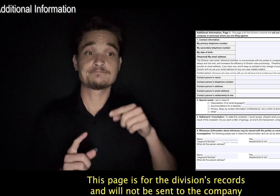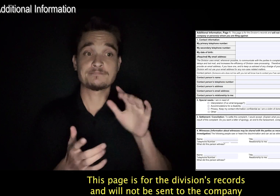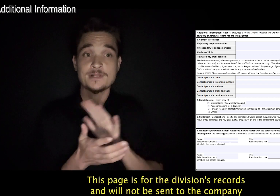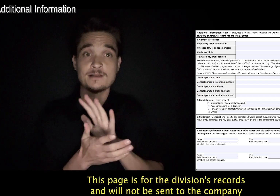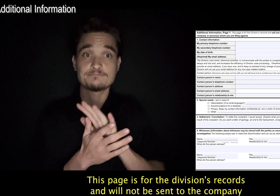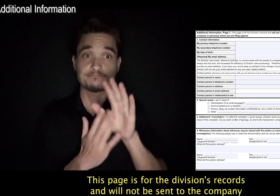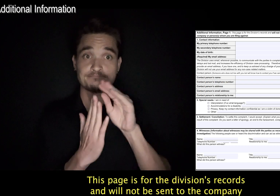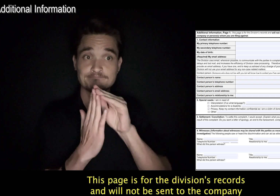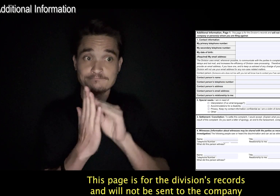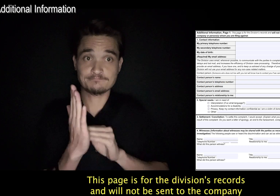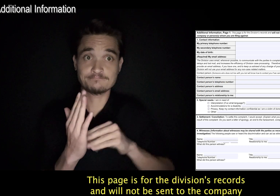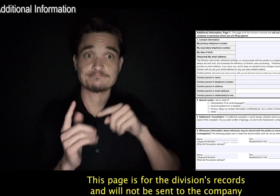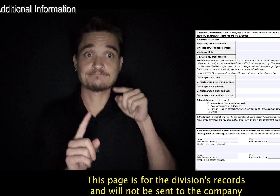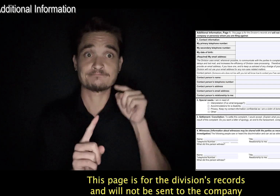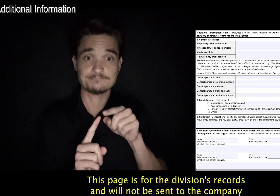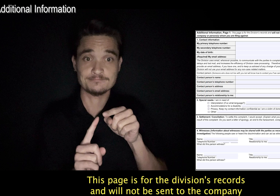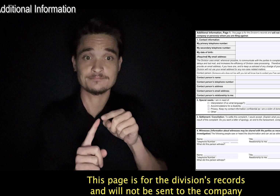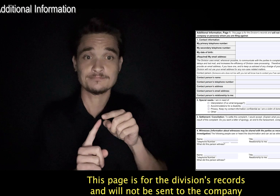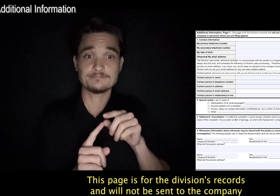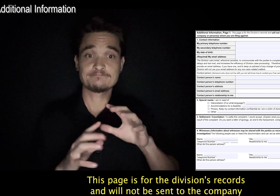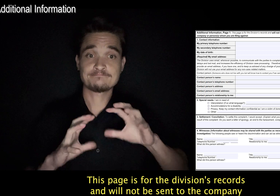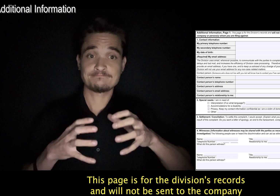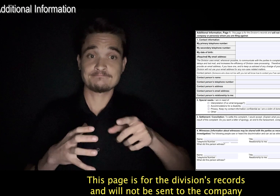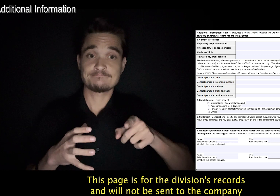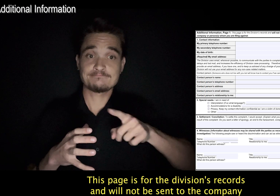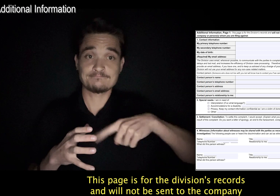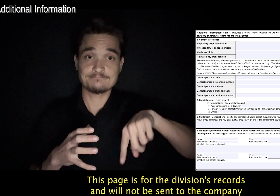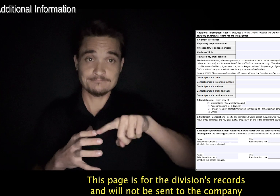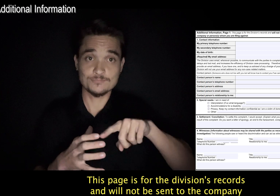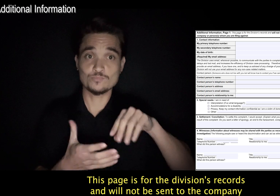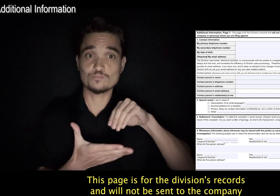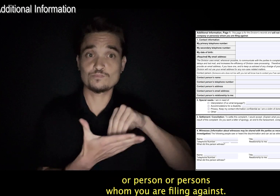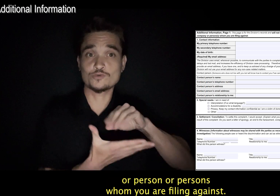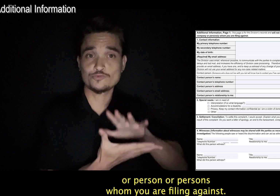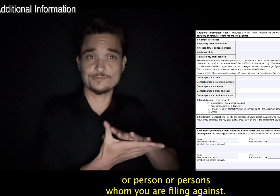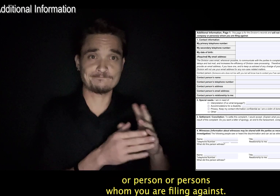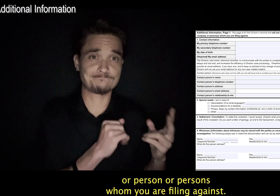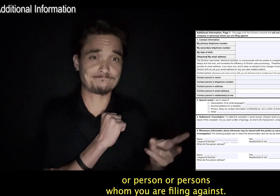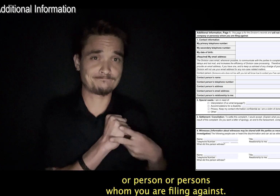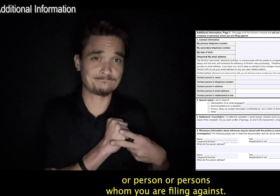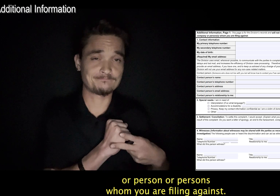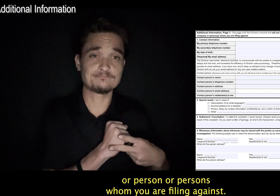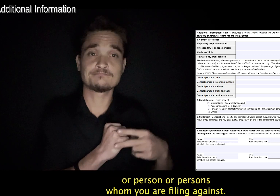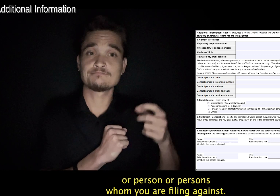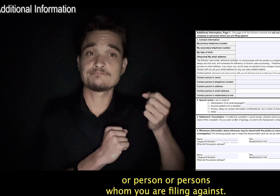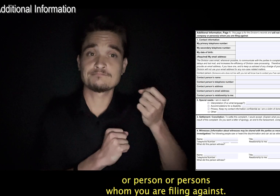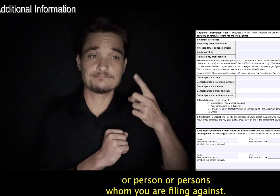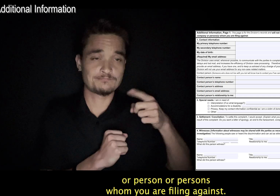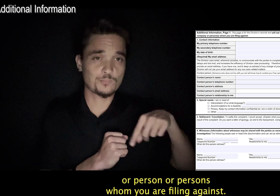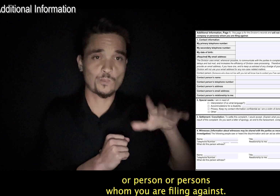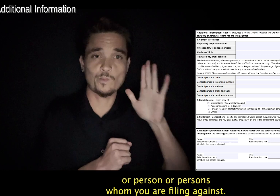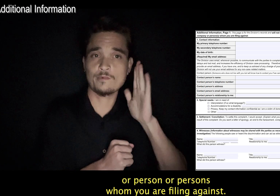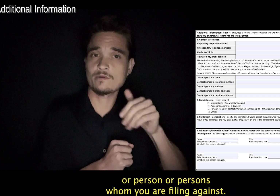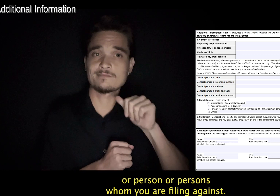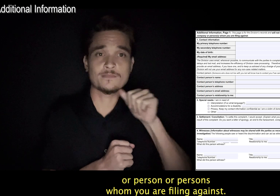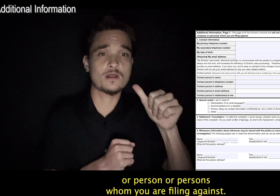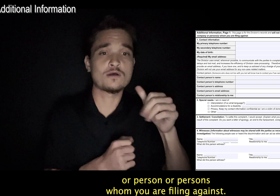This page is for the division's records and will not be sent to the company or person or persons whom you are filing against.